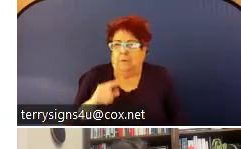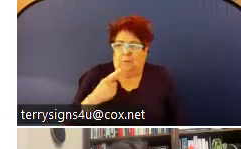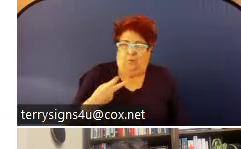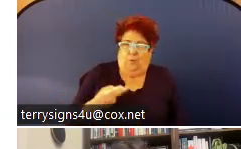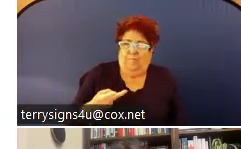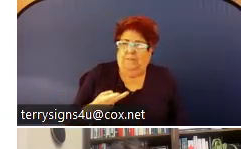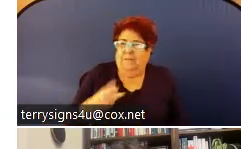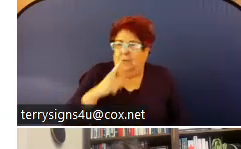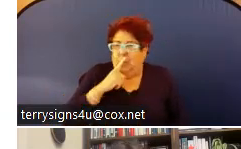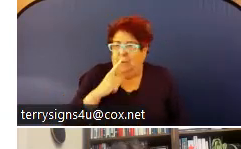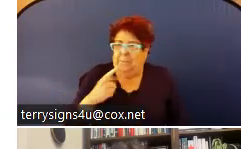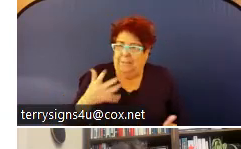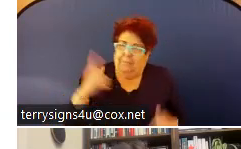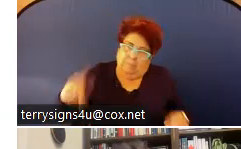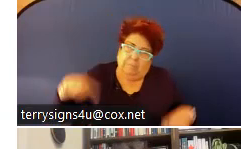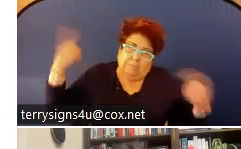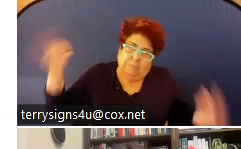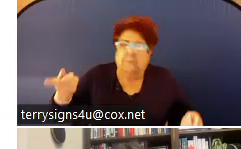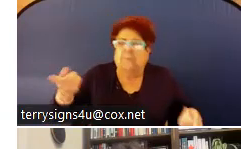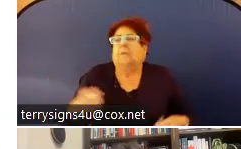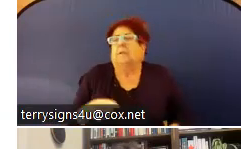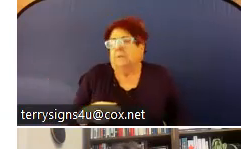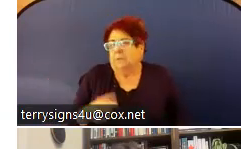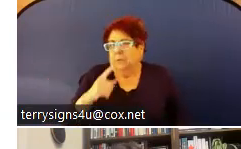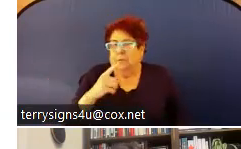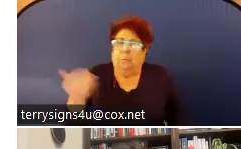Reteaching the approach and reteaching things like that has been a really big